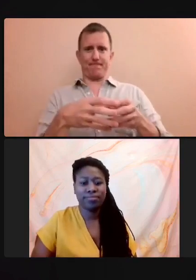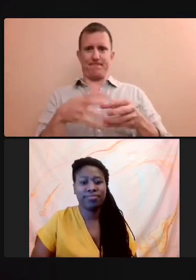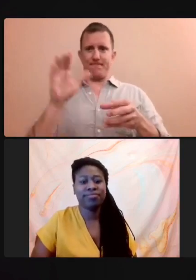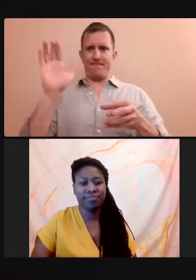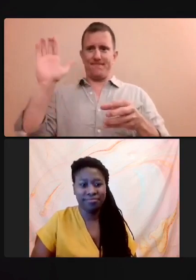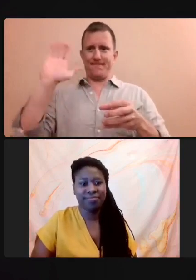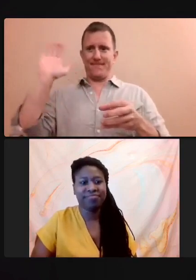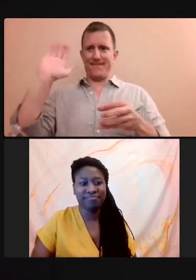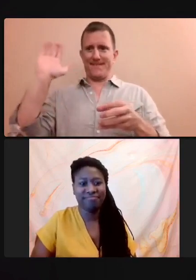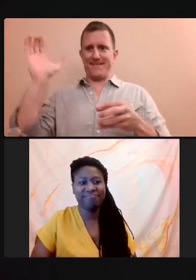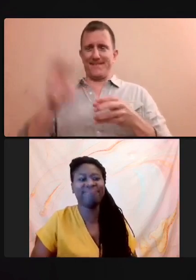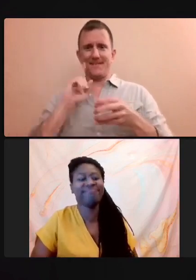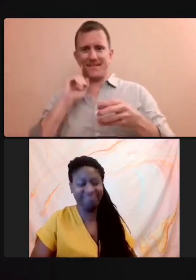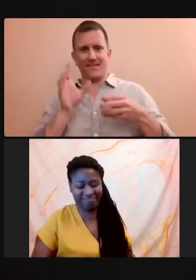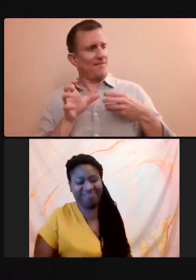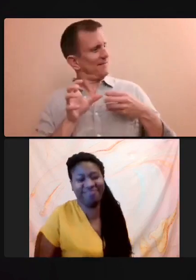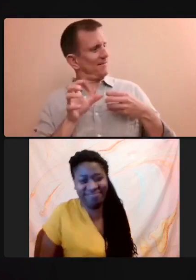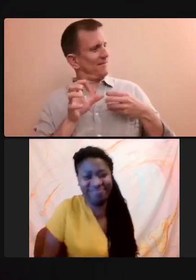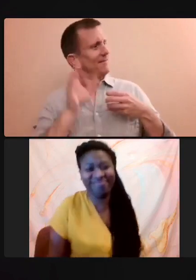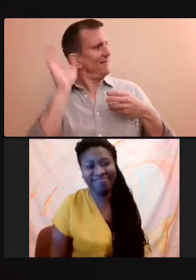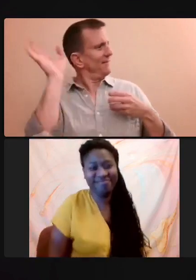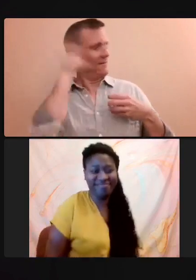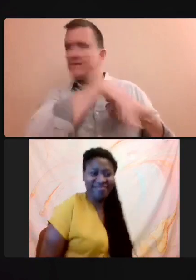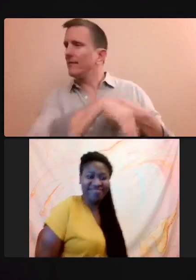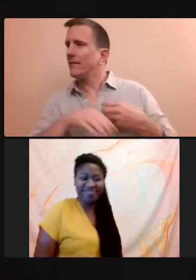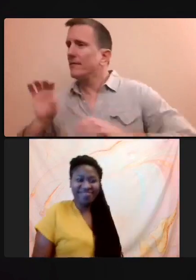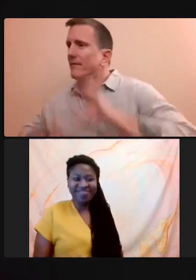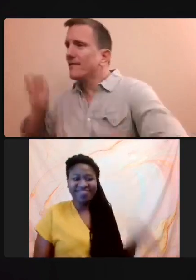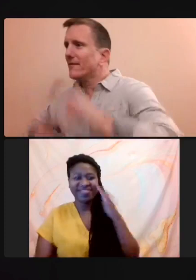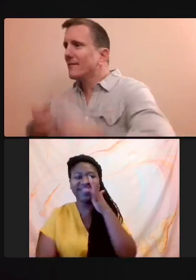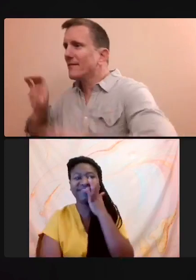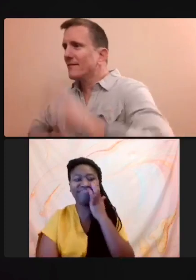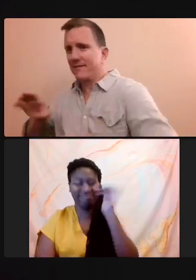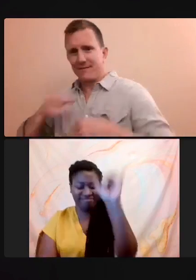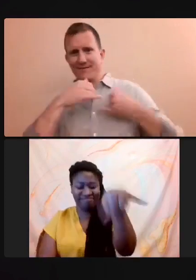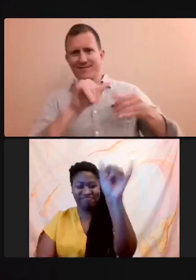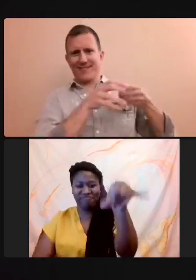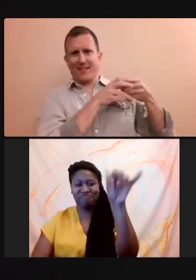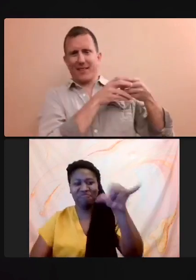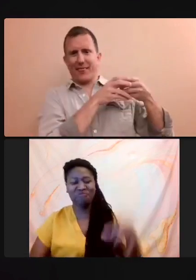I really, really want to see interpreters with deaf heart, right?